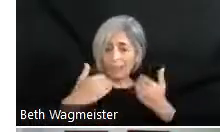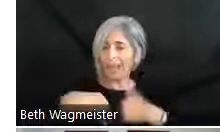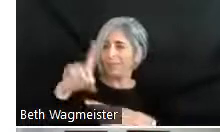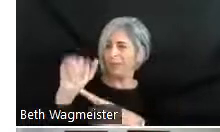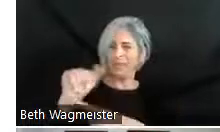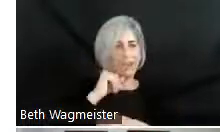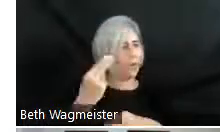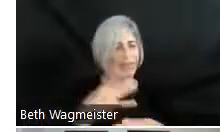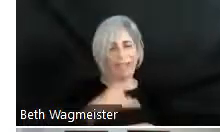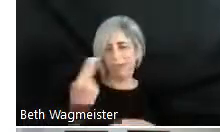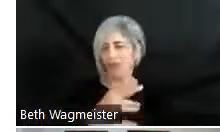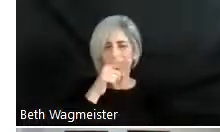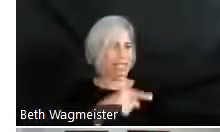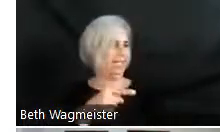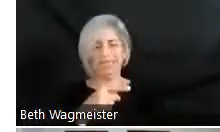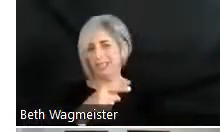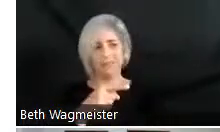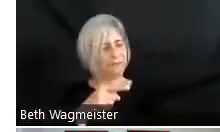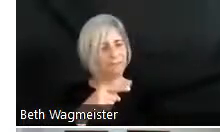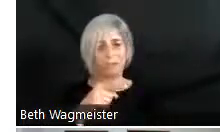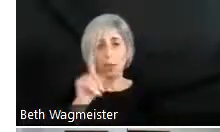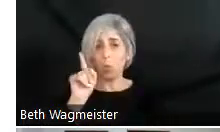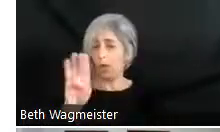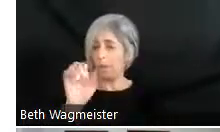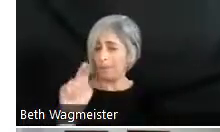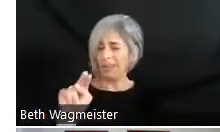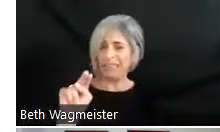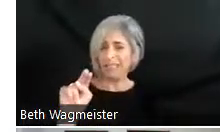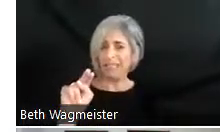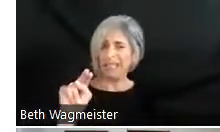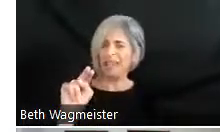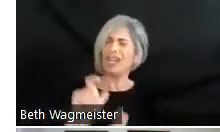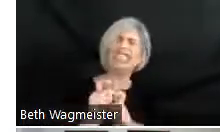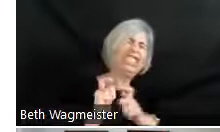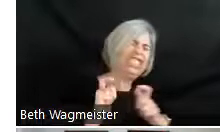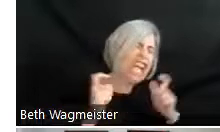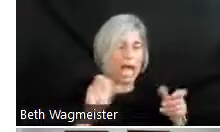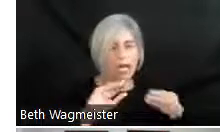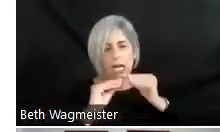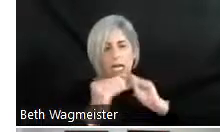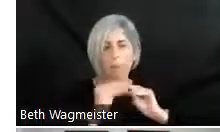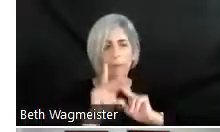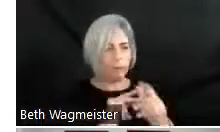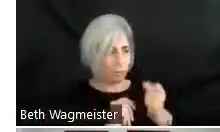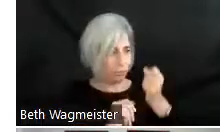out in the open like that. One billion is too large of a number for people to understand on its face value. It's three times